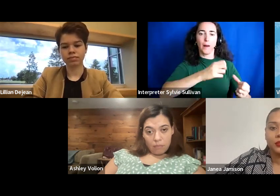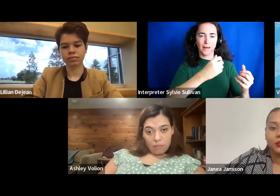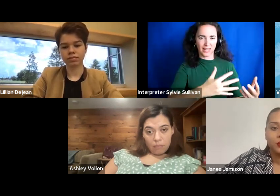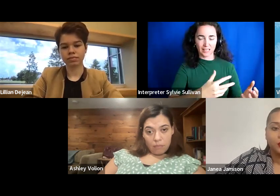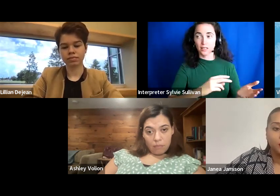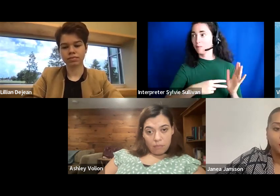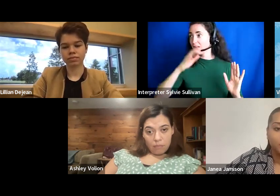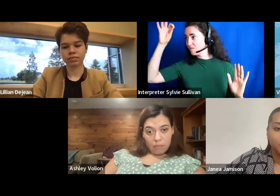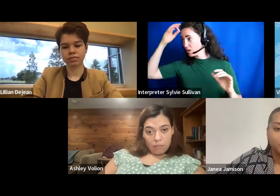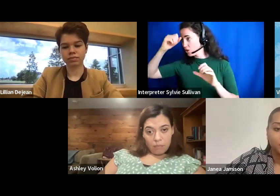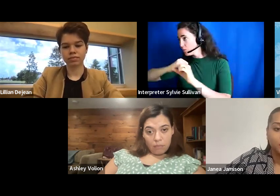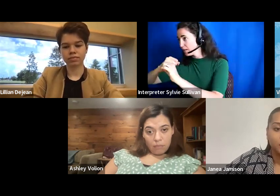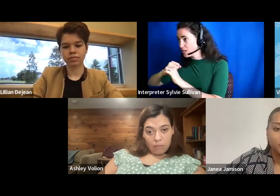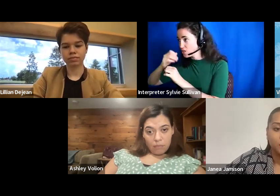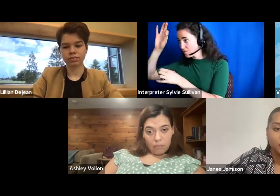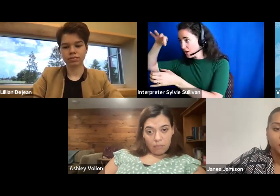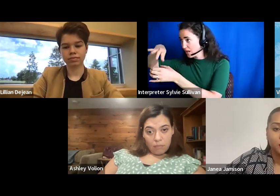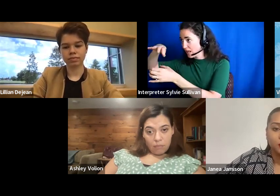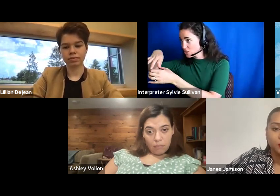federal protections are for federal elections versus the State.